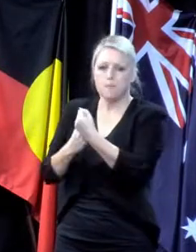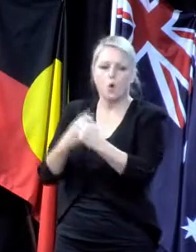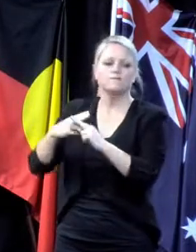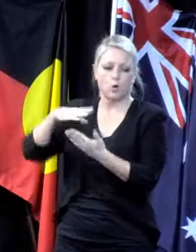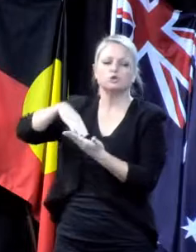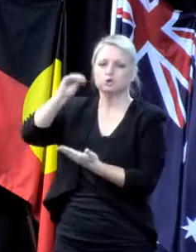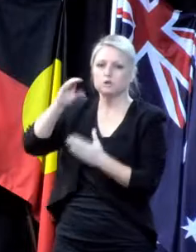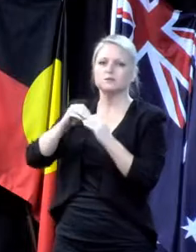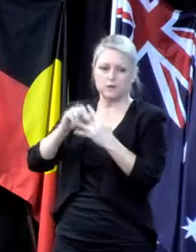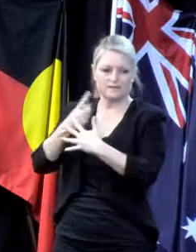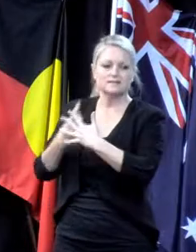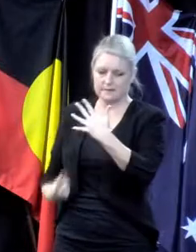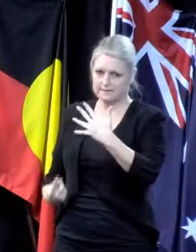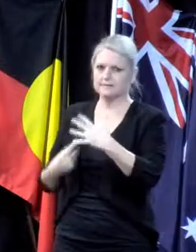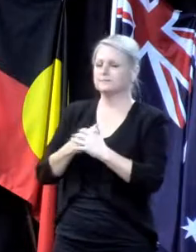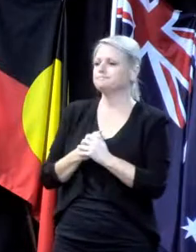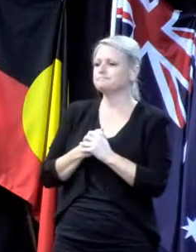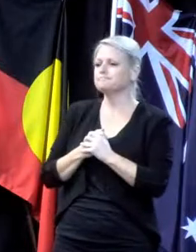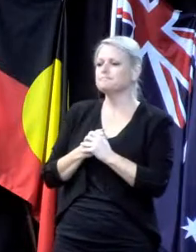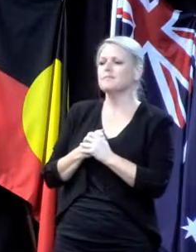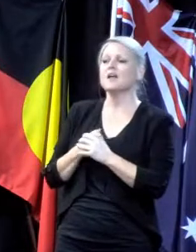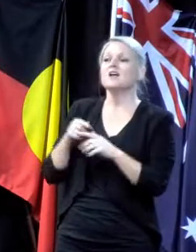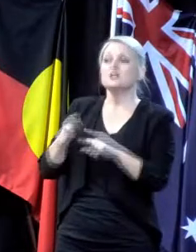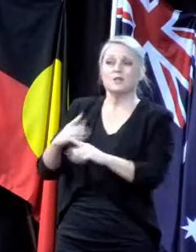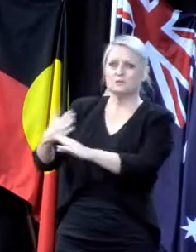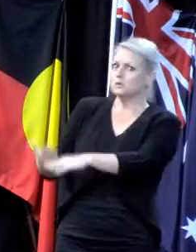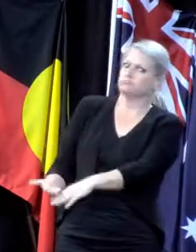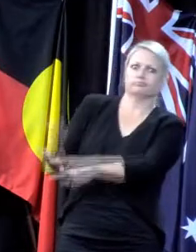Prior to developing the manual. Yes.